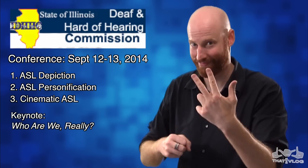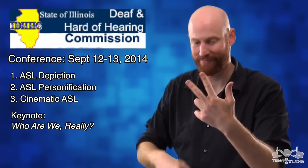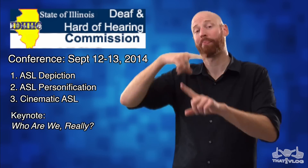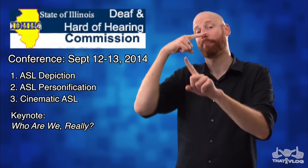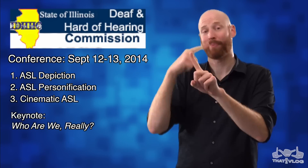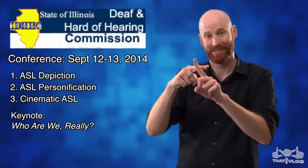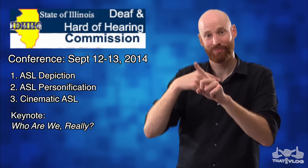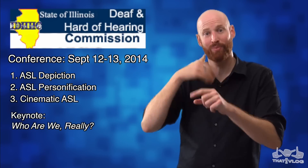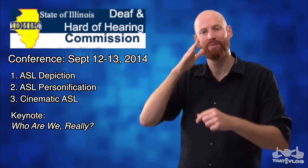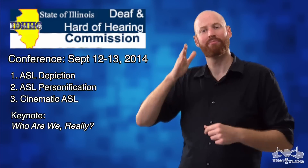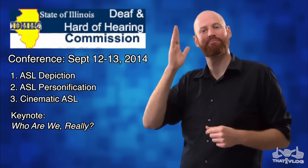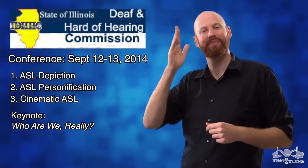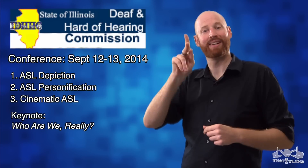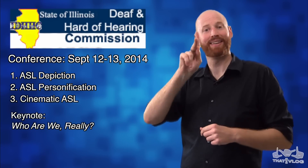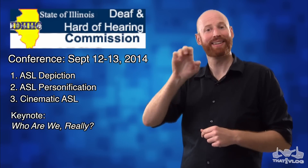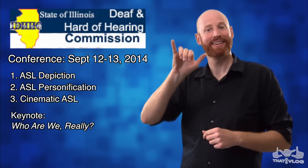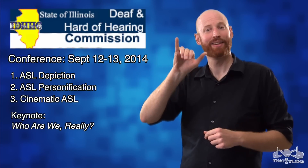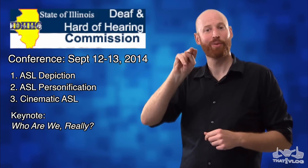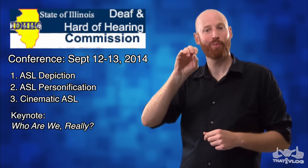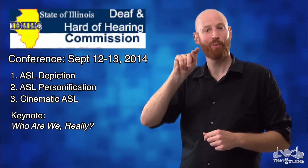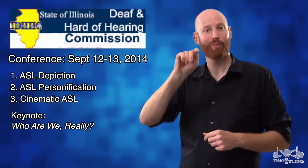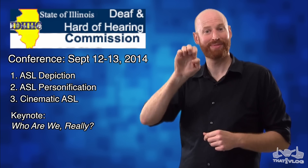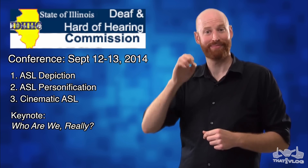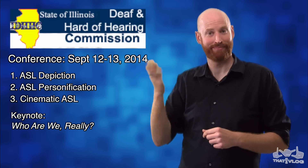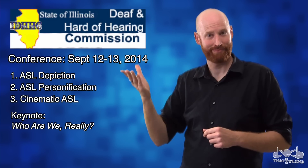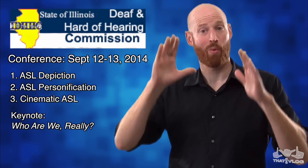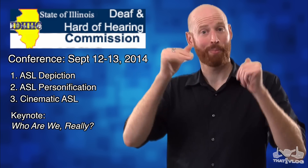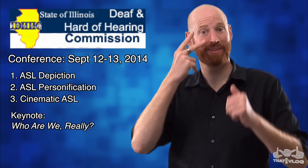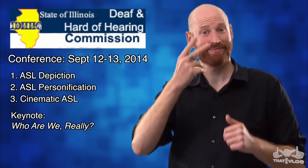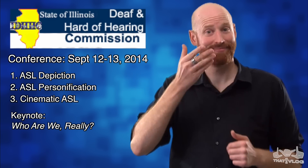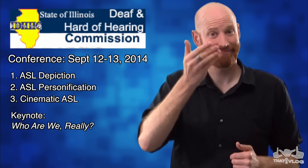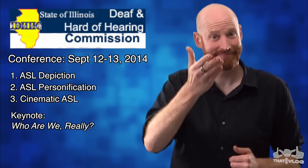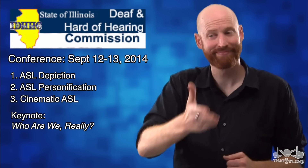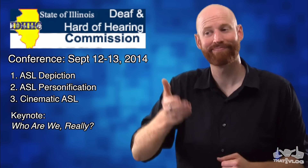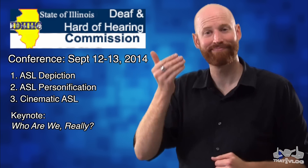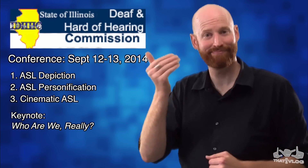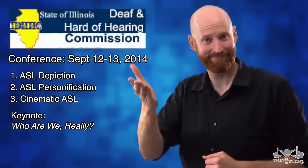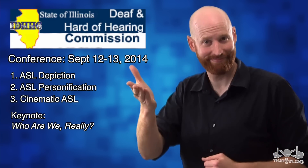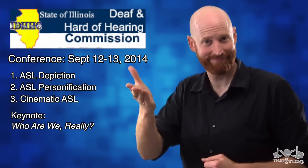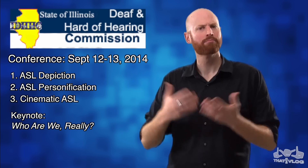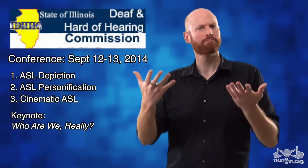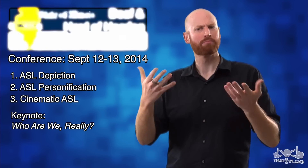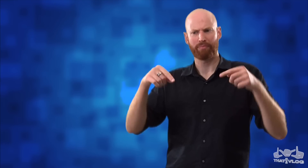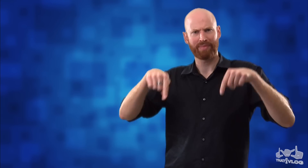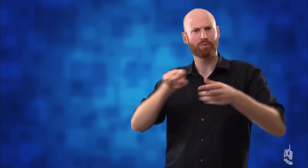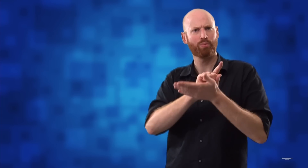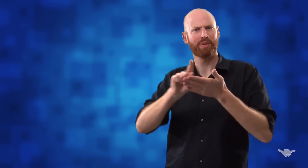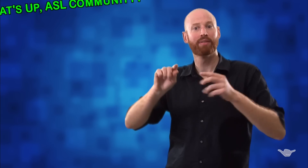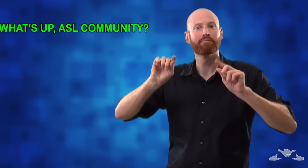workshops. Plus, I'll be delivering a keynote presentation. Hope to see you there!